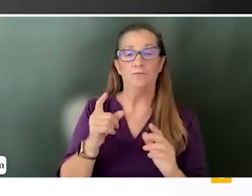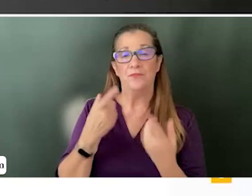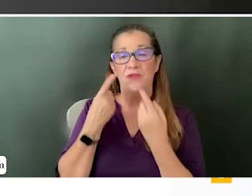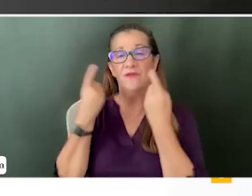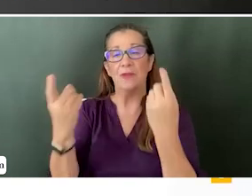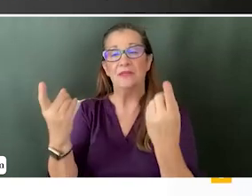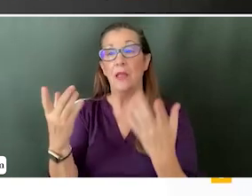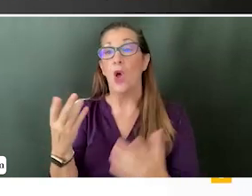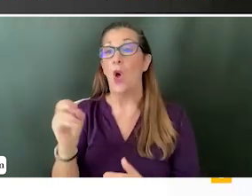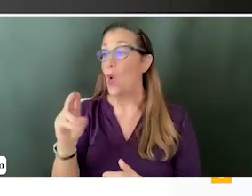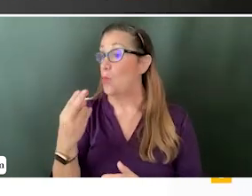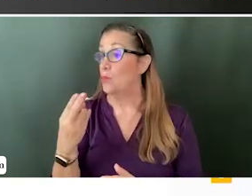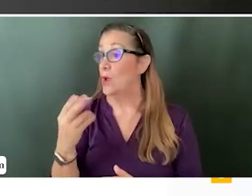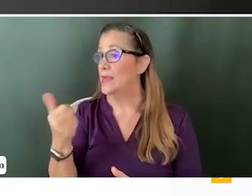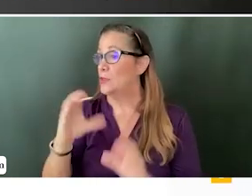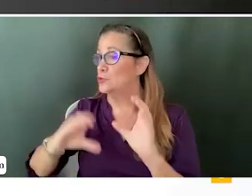Oh, did we get another chat? I was just looking very famously,